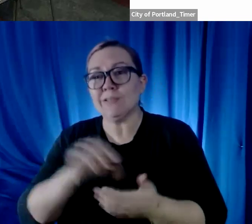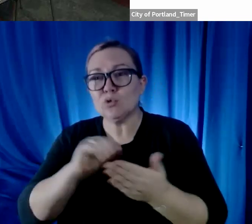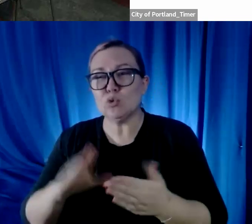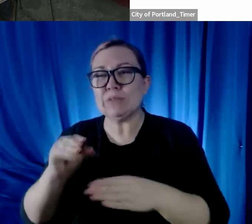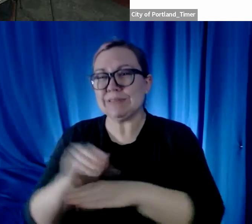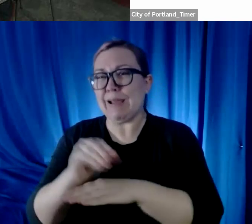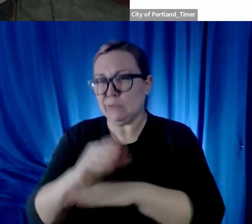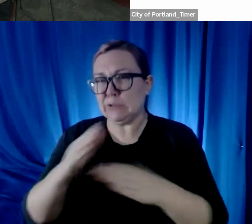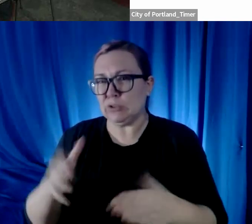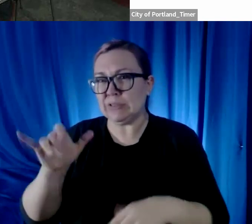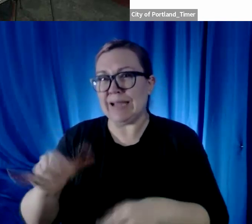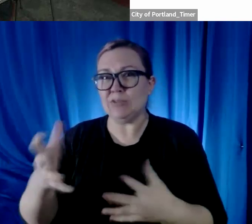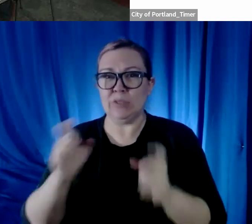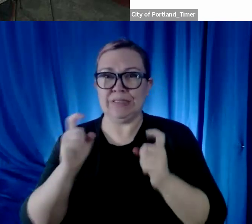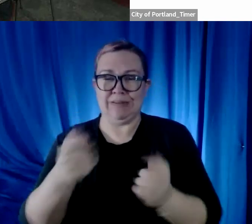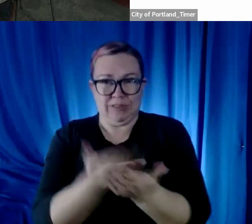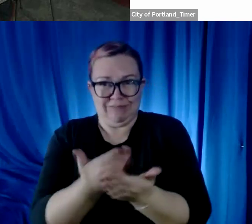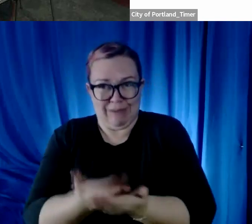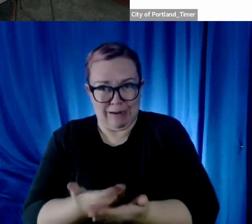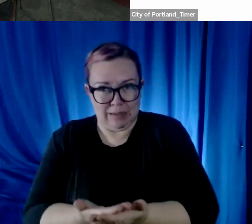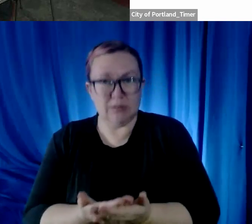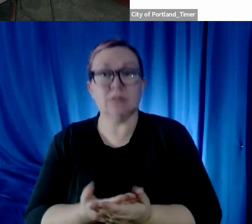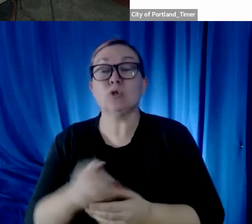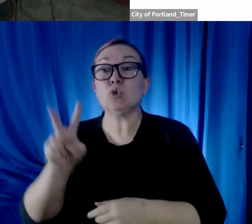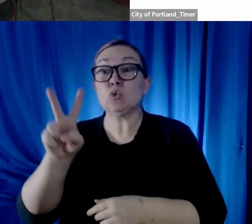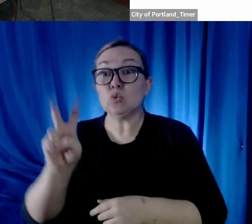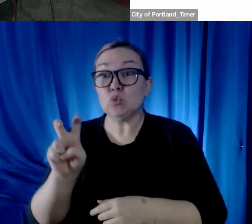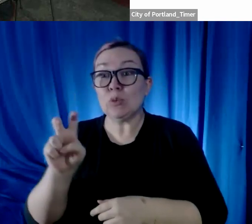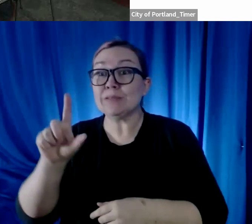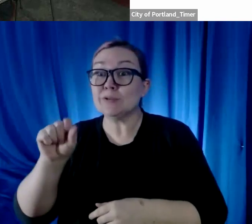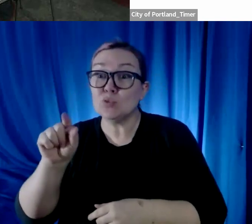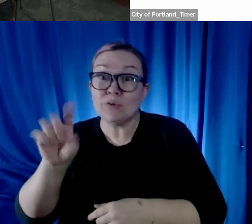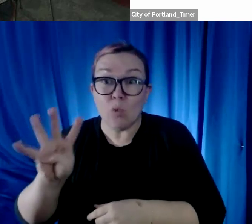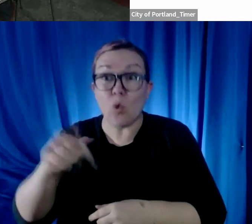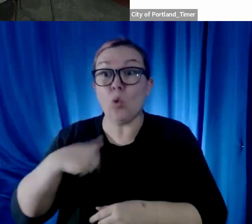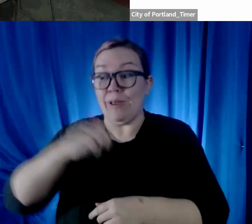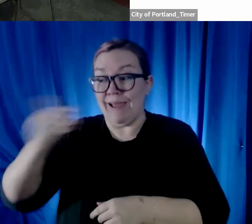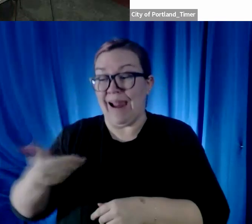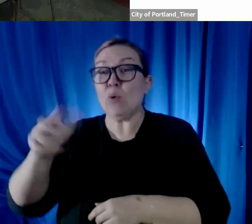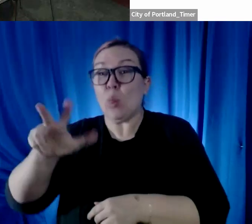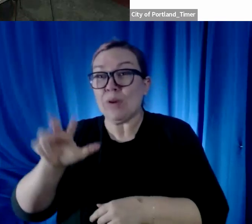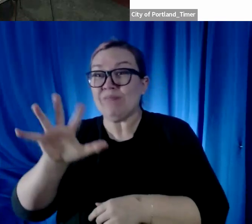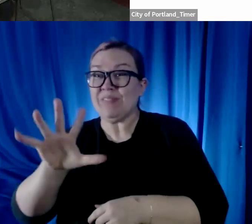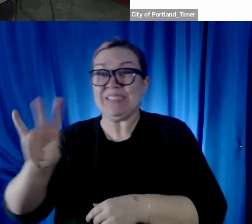So I wanted to give you some facts. 2024, we hire 357.